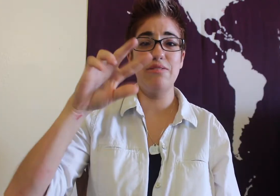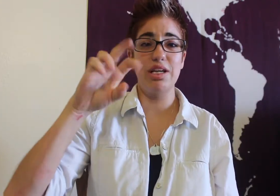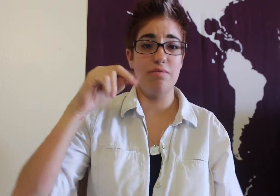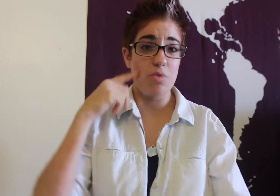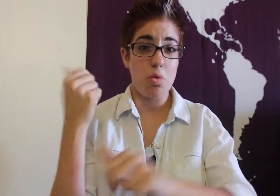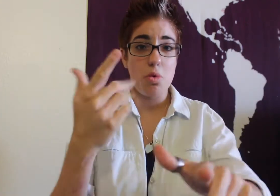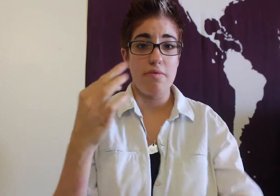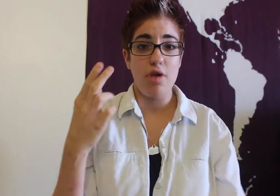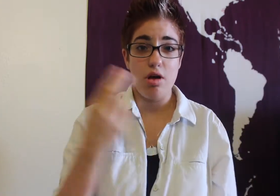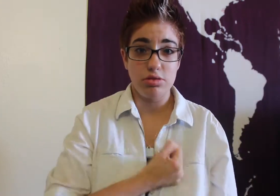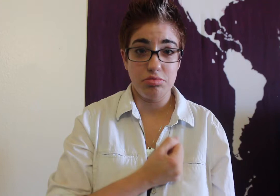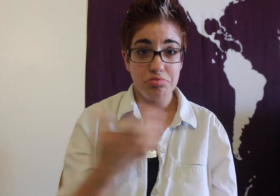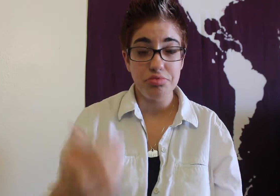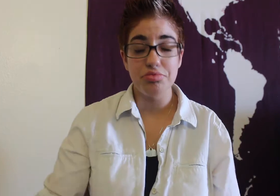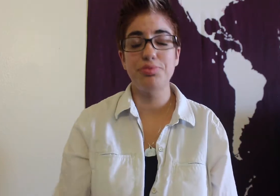Safe haven, if you will.